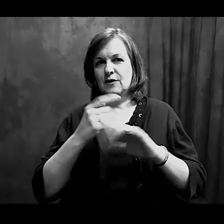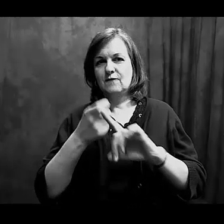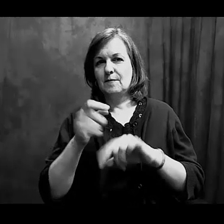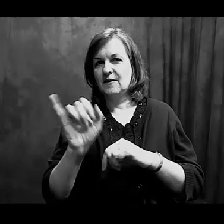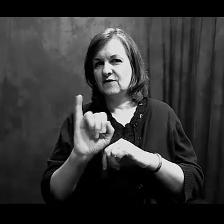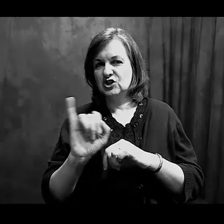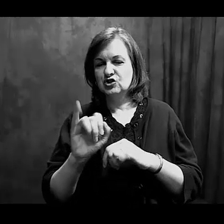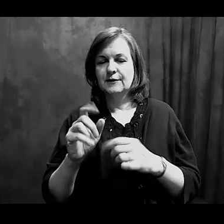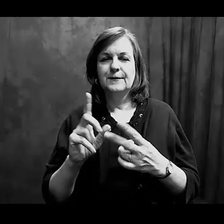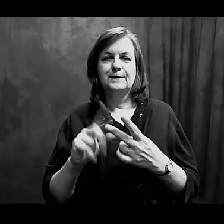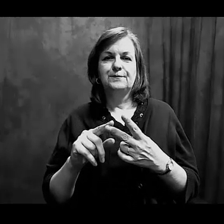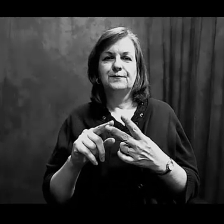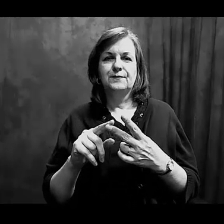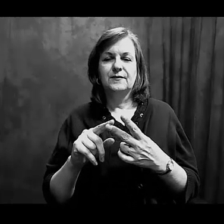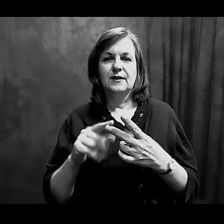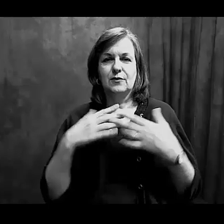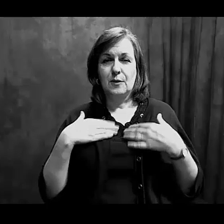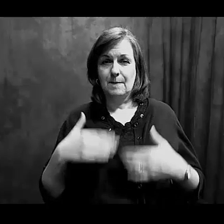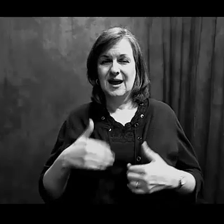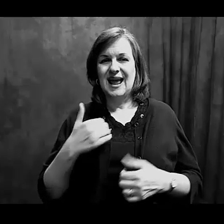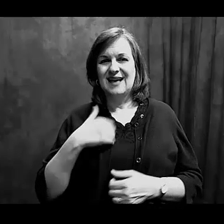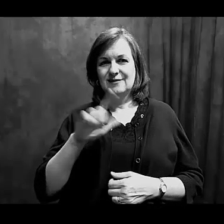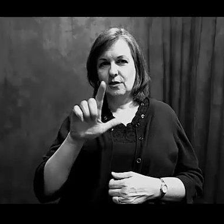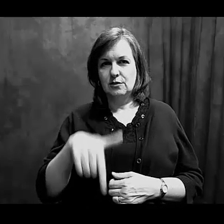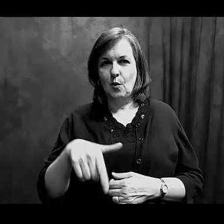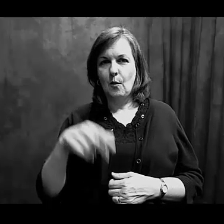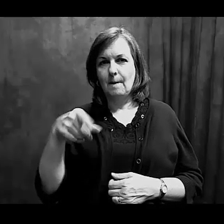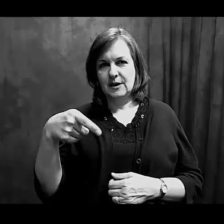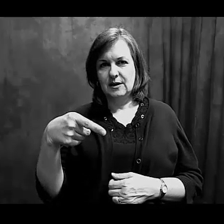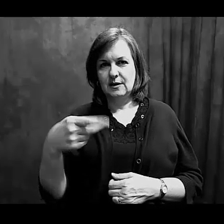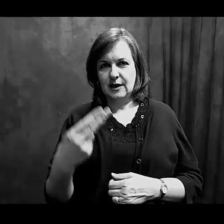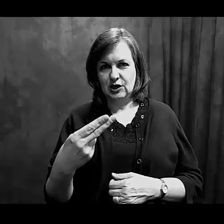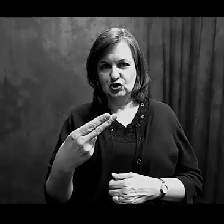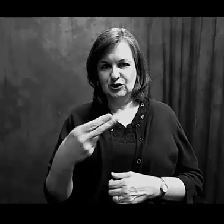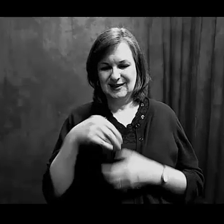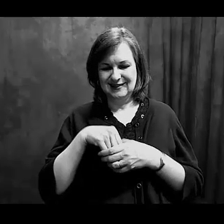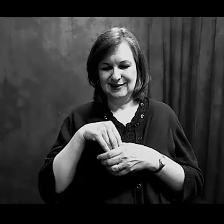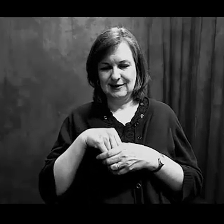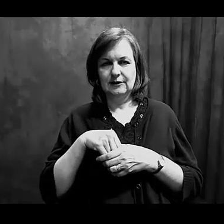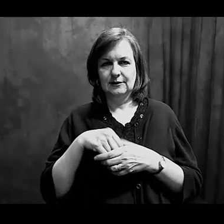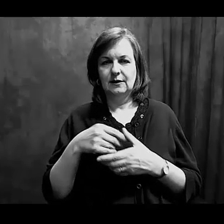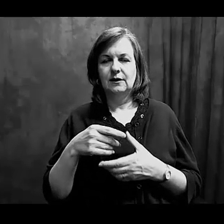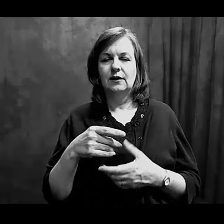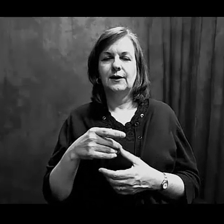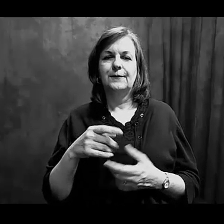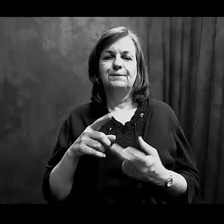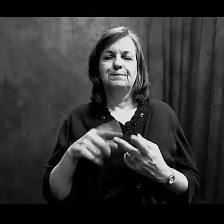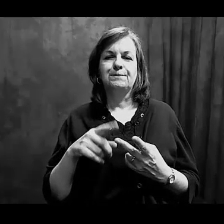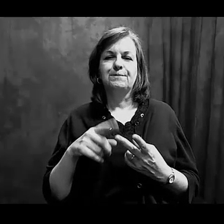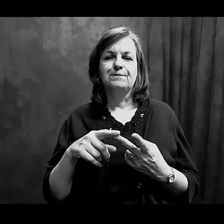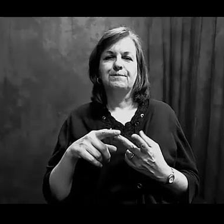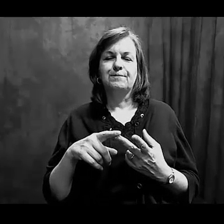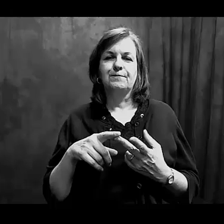outside infections they've got a very low pH they're very acidic internally